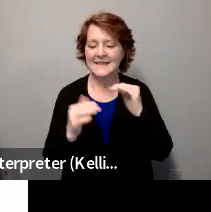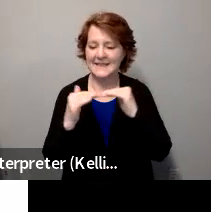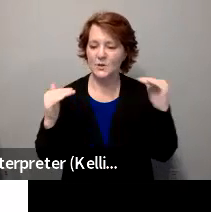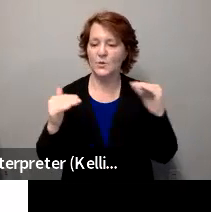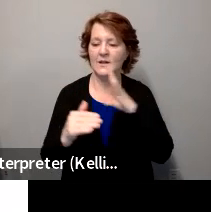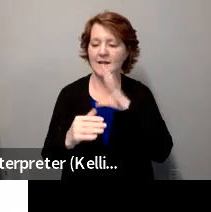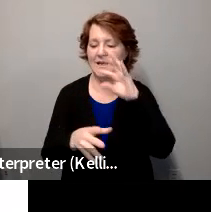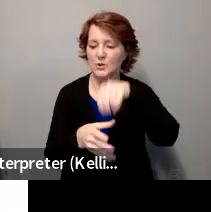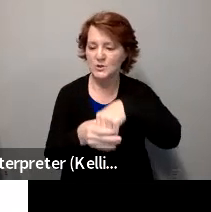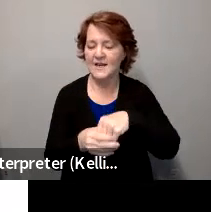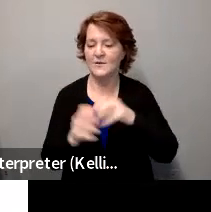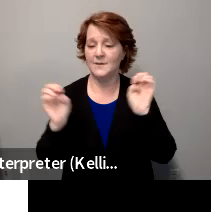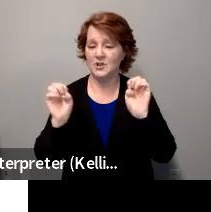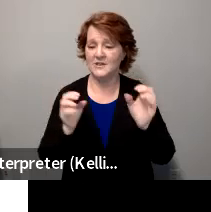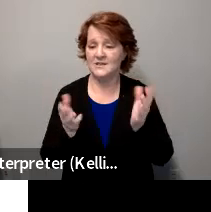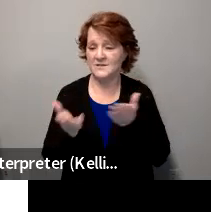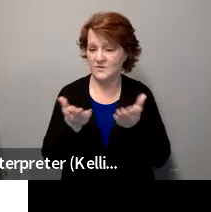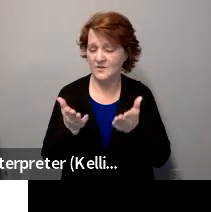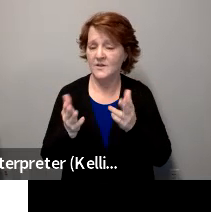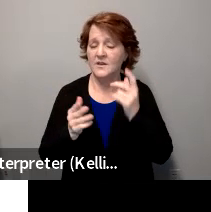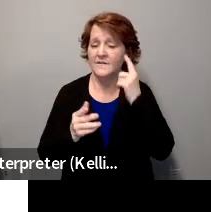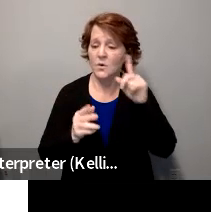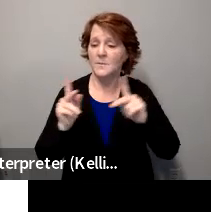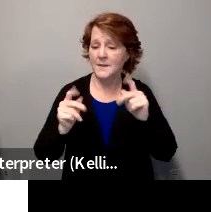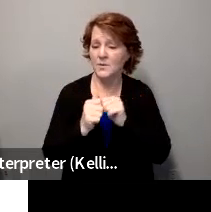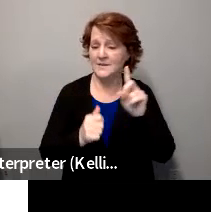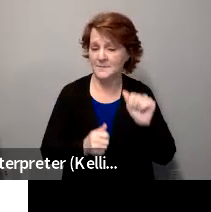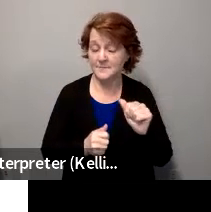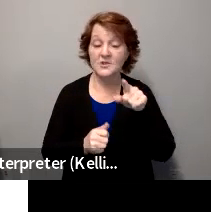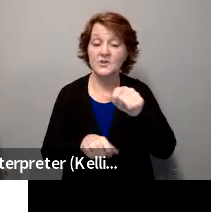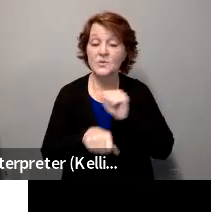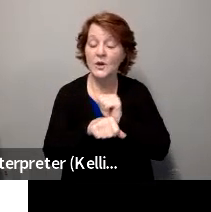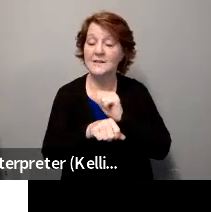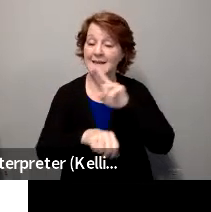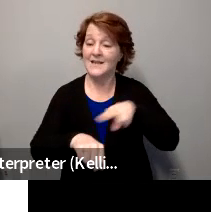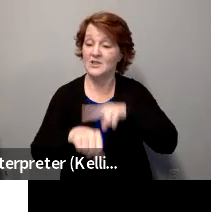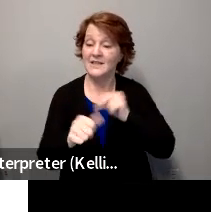focused on emergency issues decades before. Hurricane Katrina, as far as